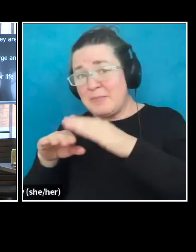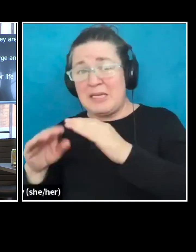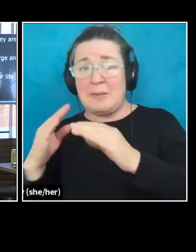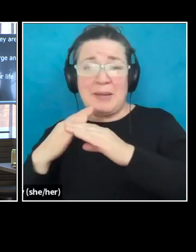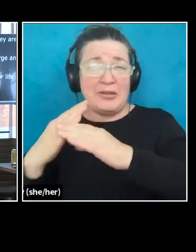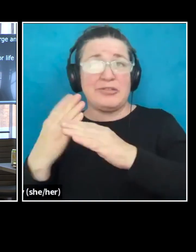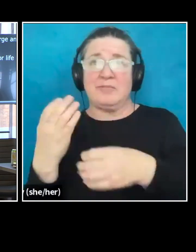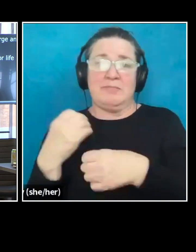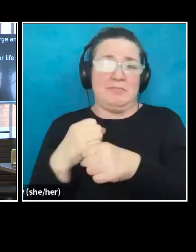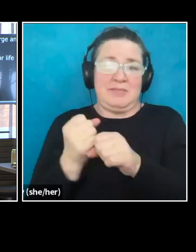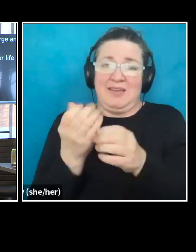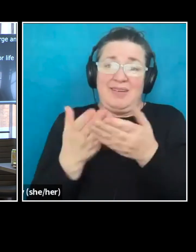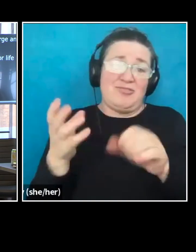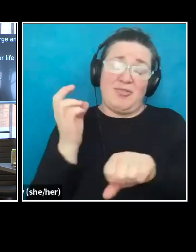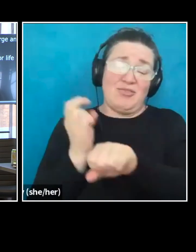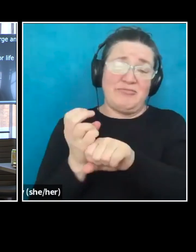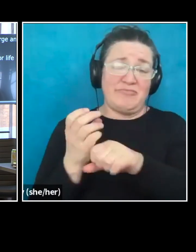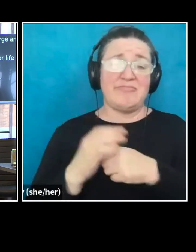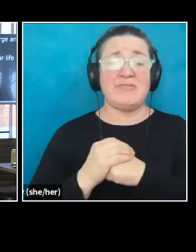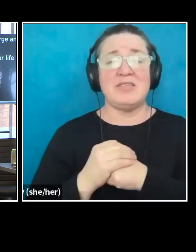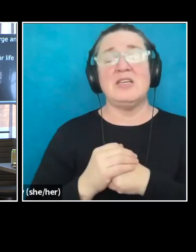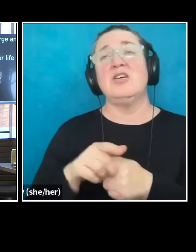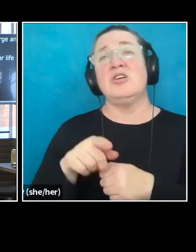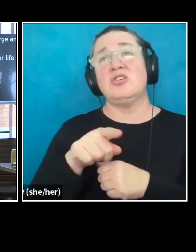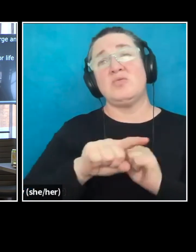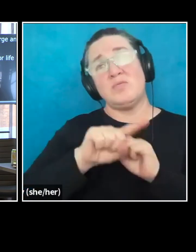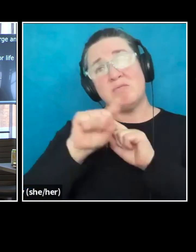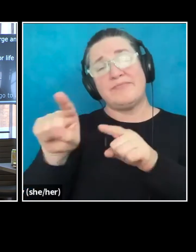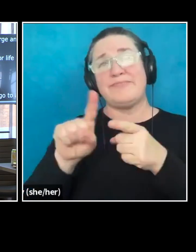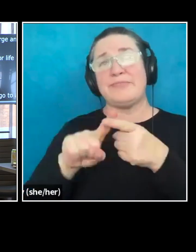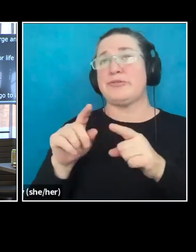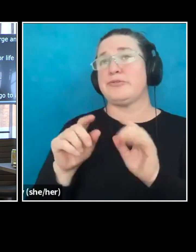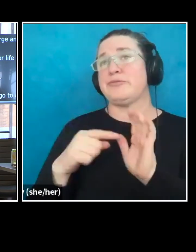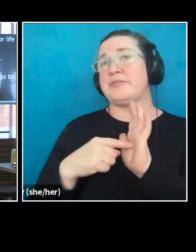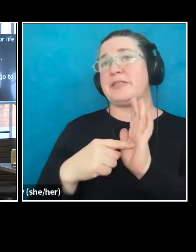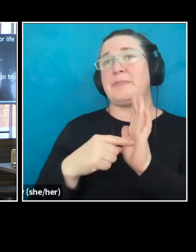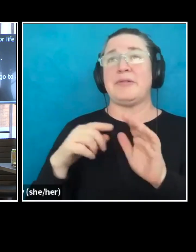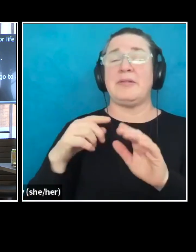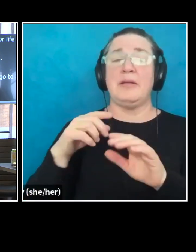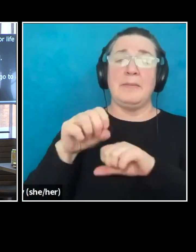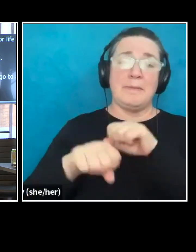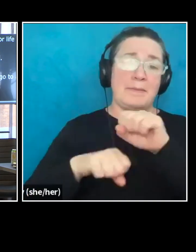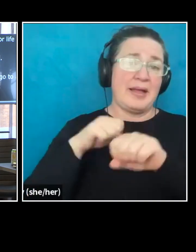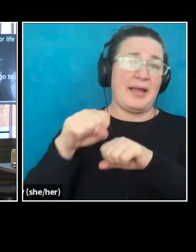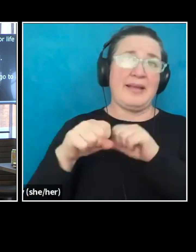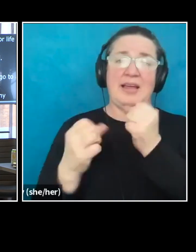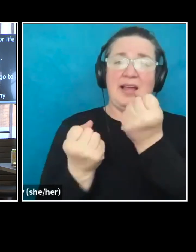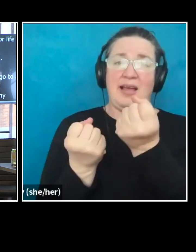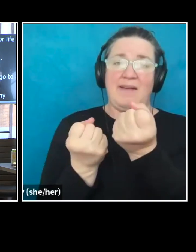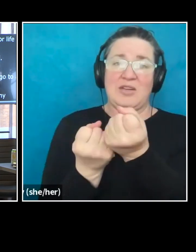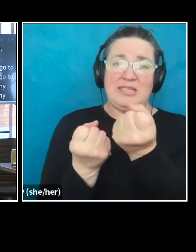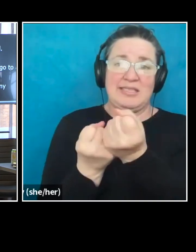when you go to like a bike advocacy conference um anywhere in in North America, you know, it it is